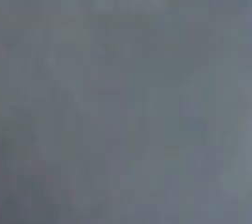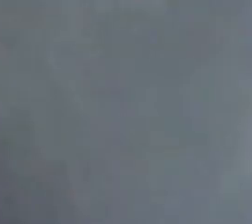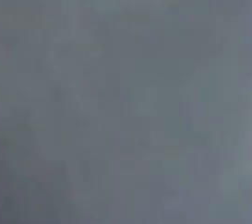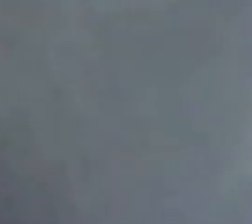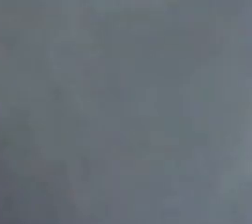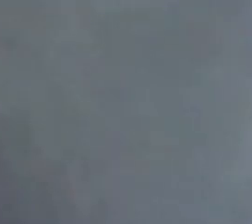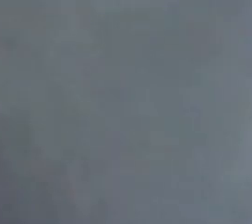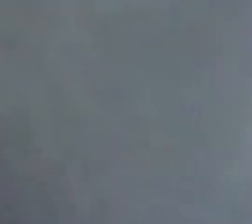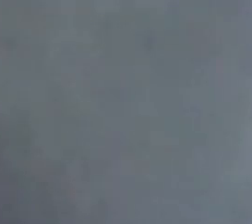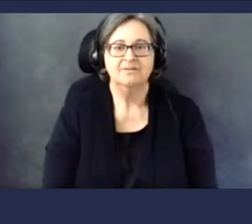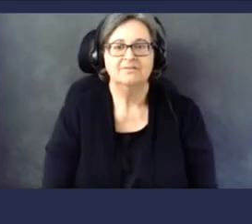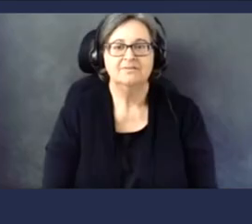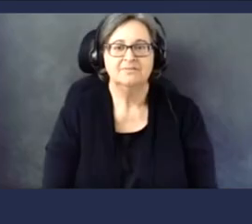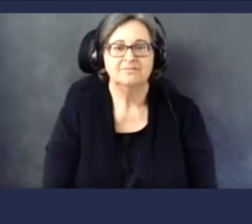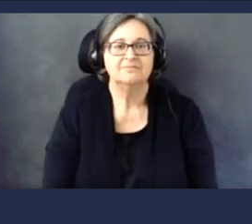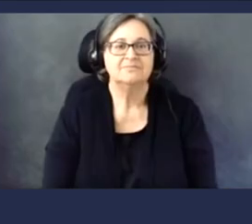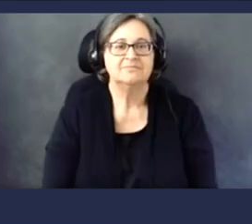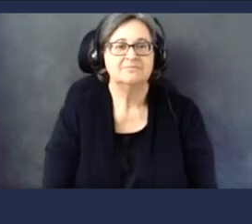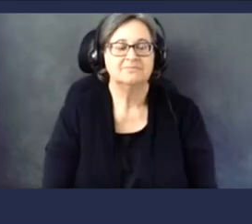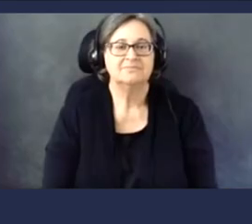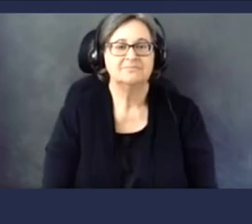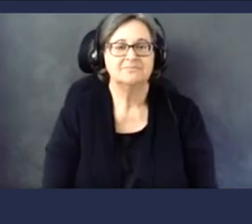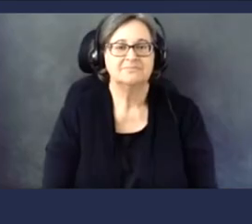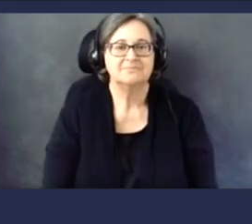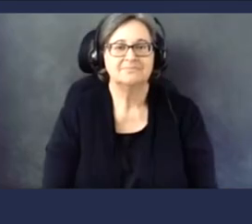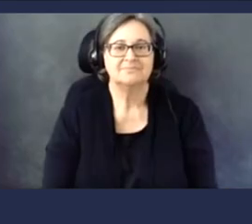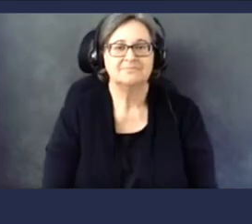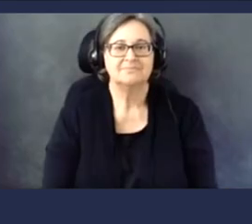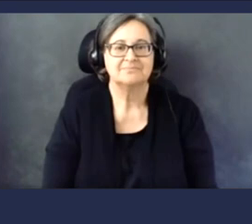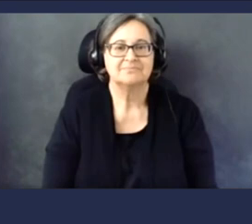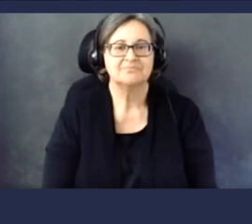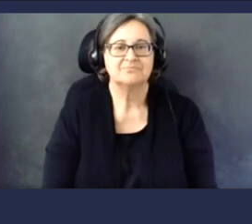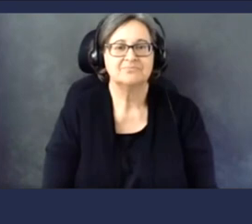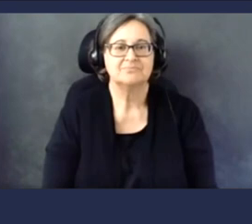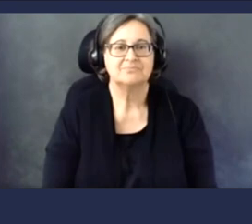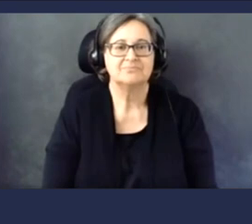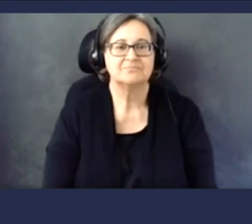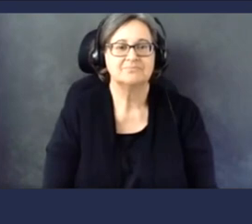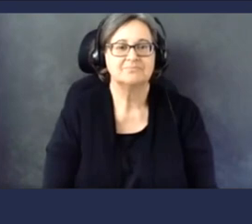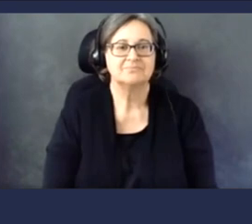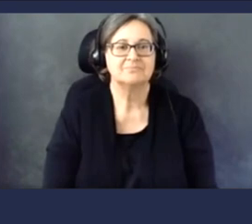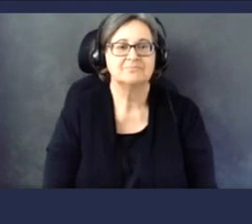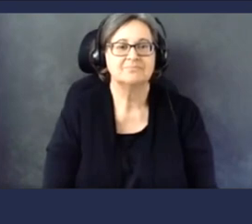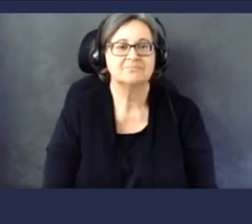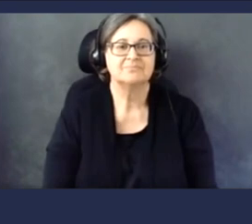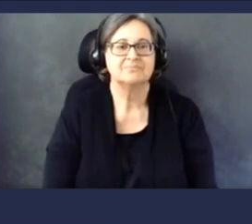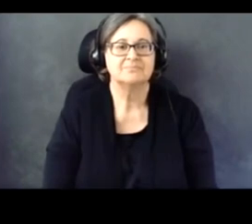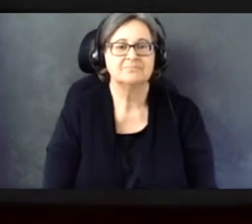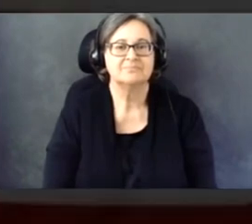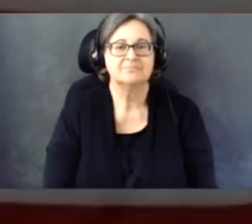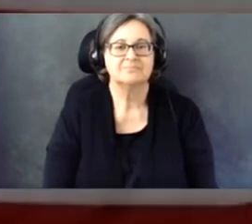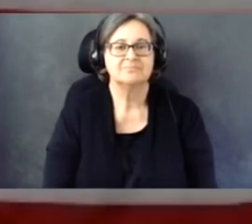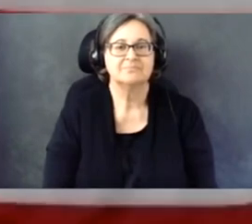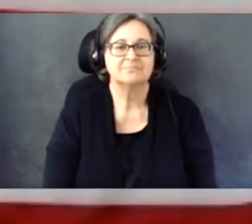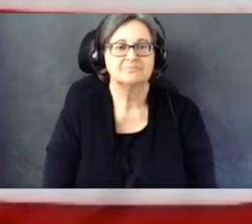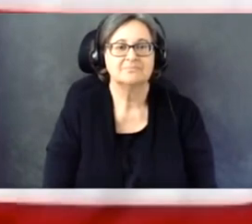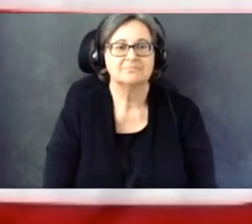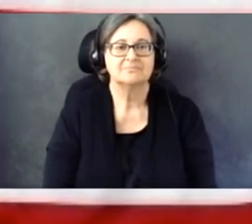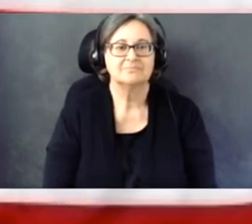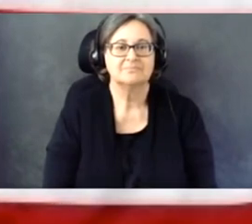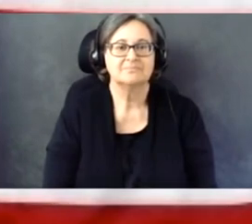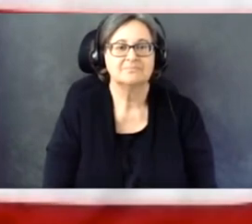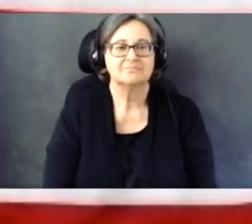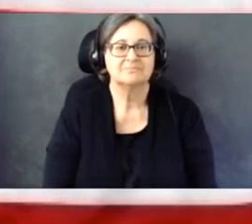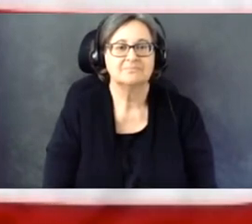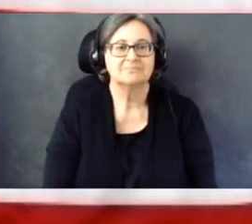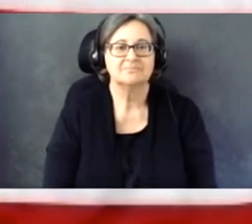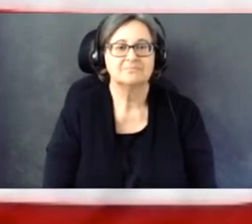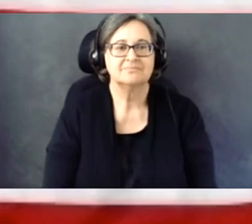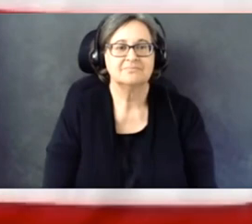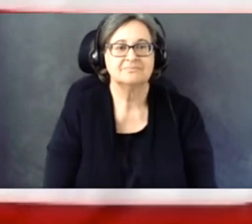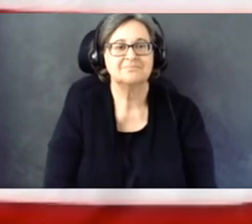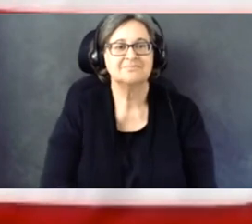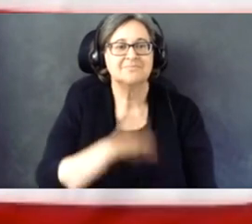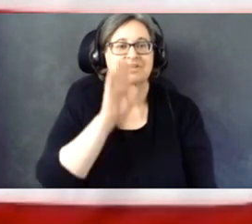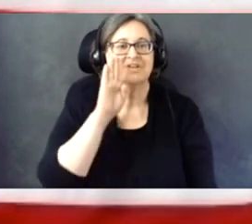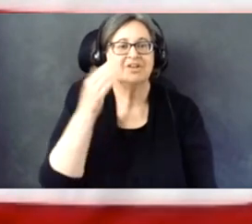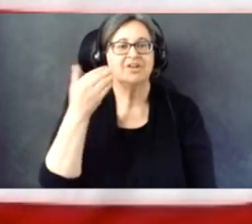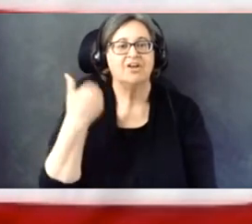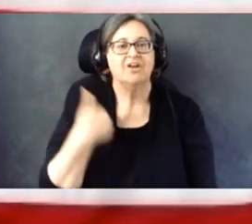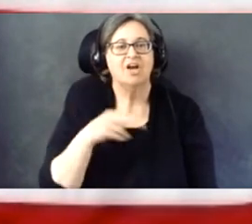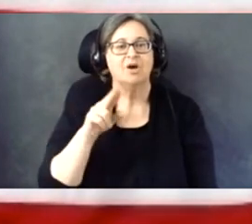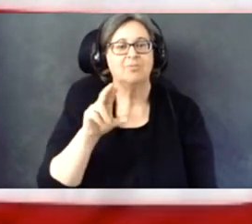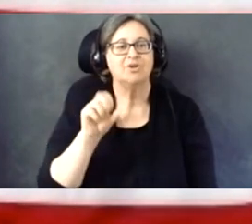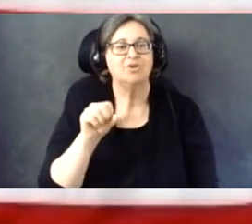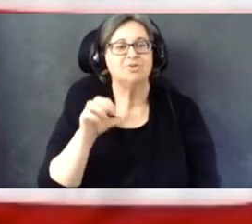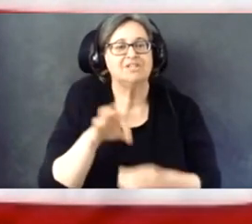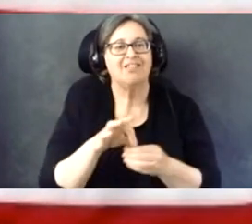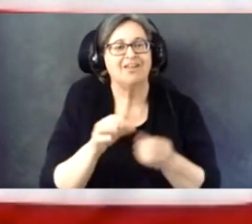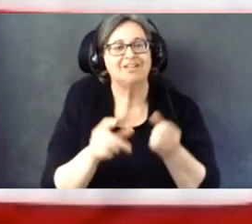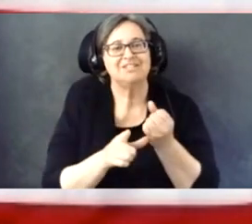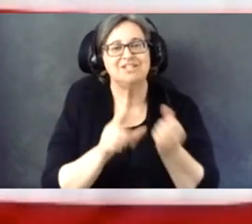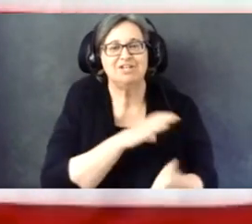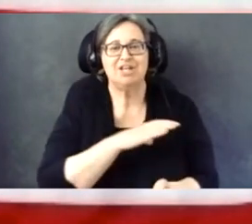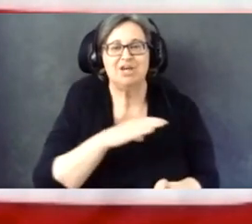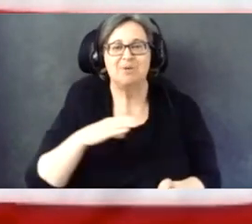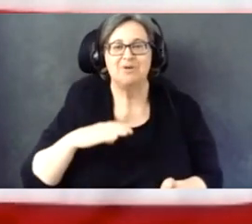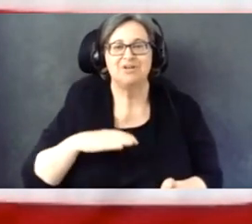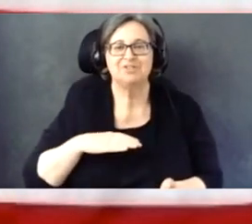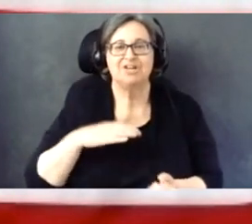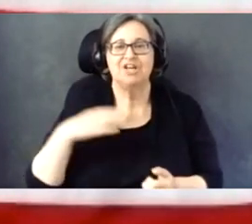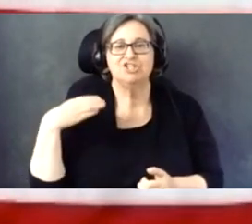Hi, I'm United States Election Assistance Commission Chairman Don Palmer.